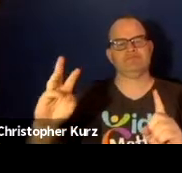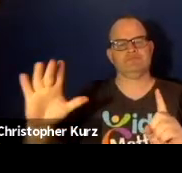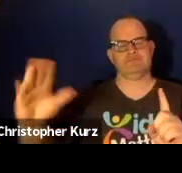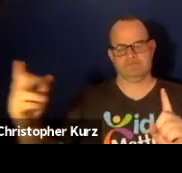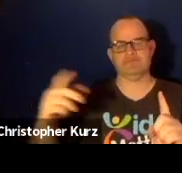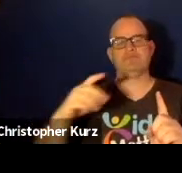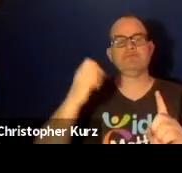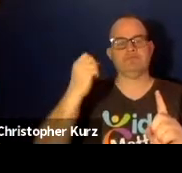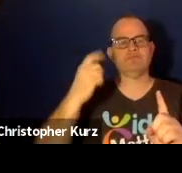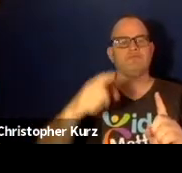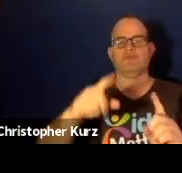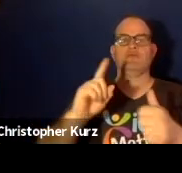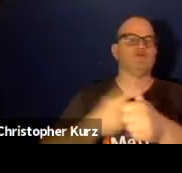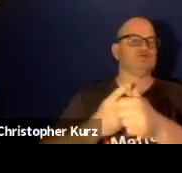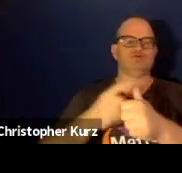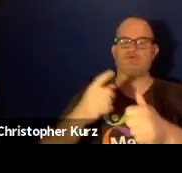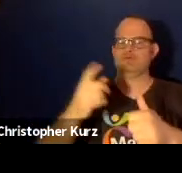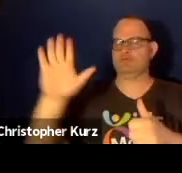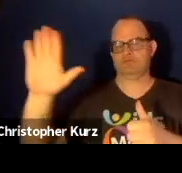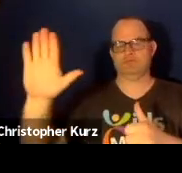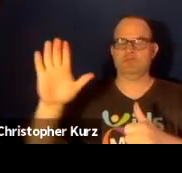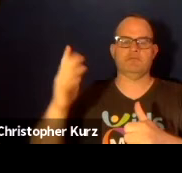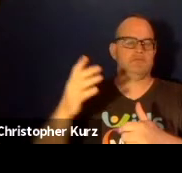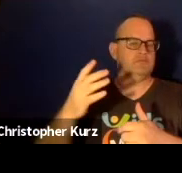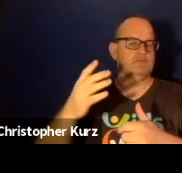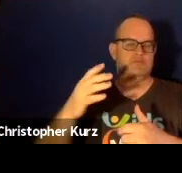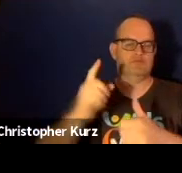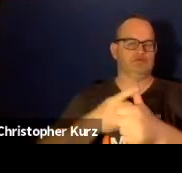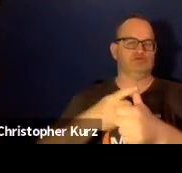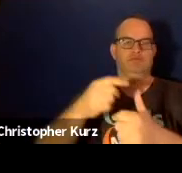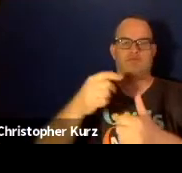So they start at 10 and they go down to 1.